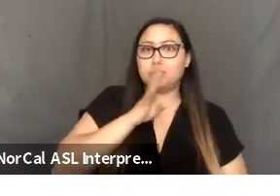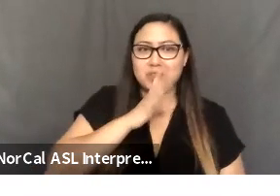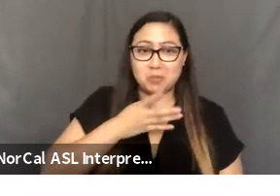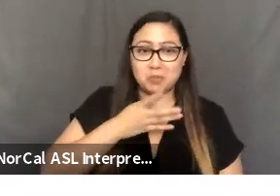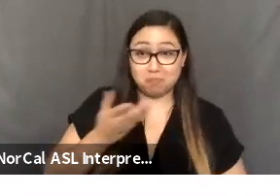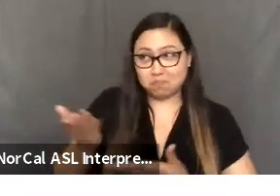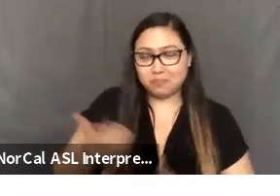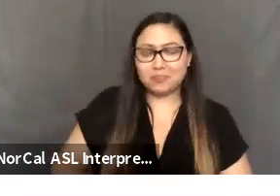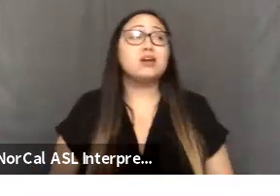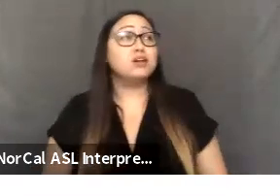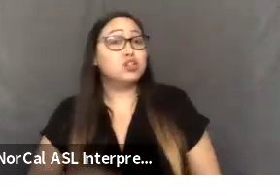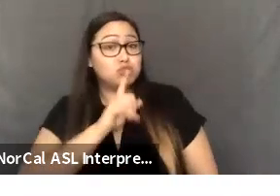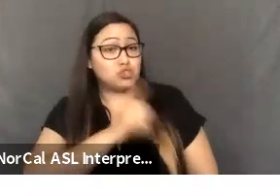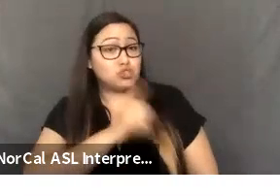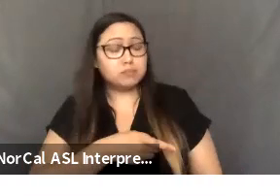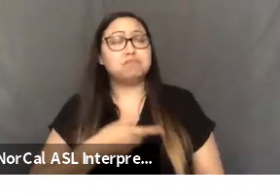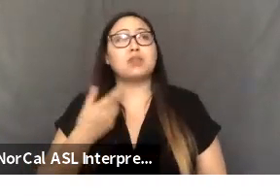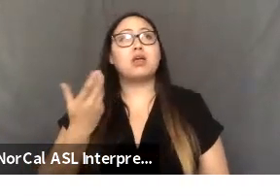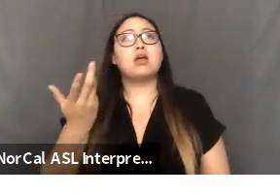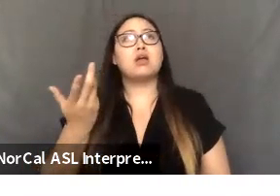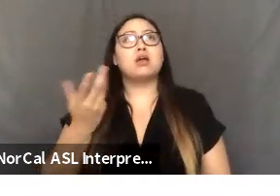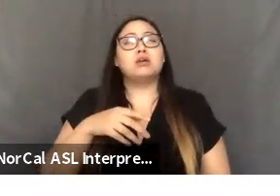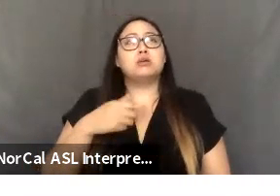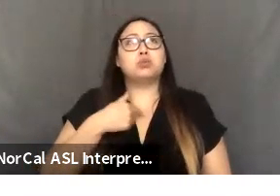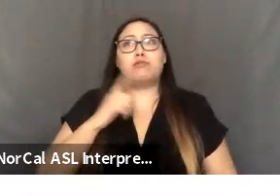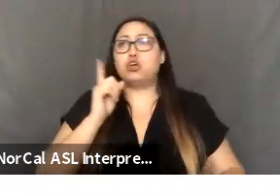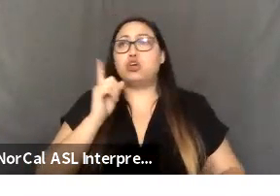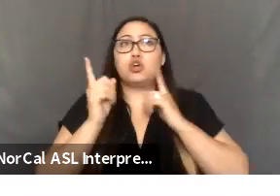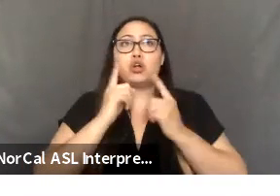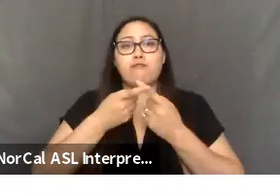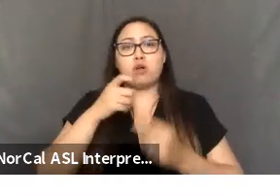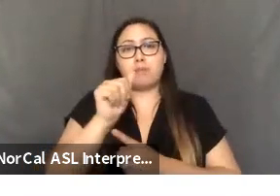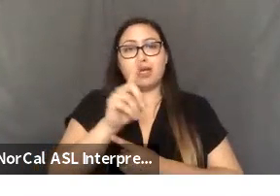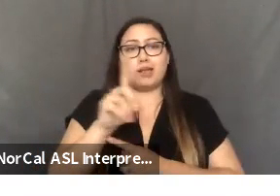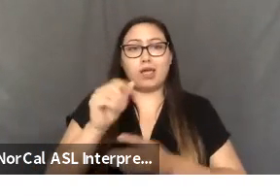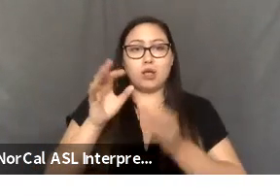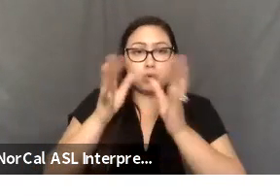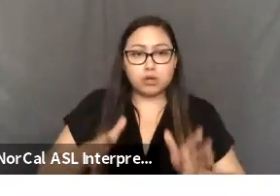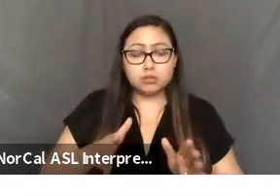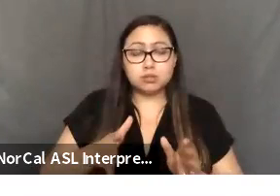Yeah, that's a good question. You know, we heard from ADA coordinators that in some situations,